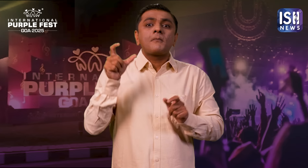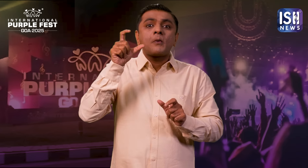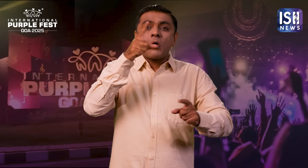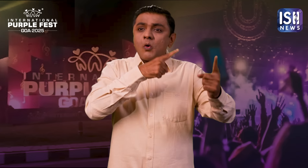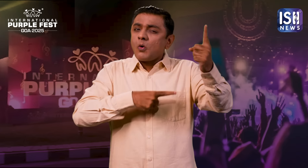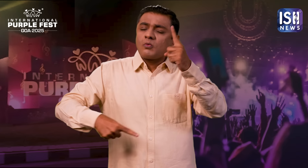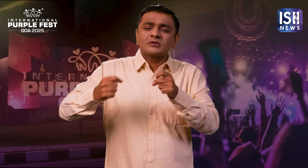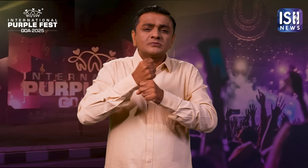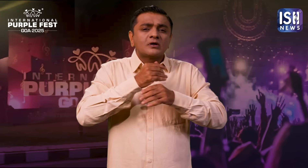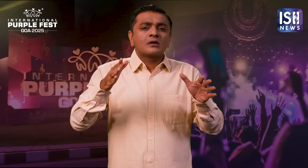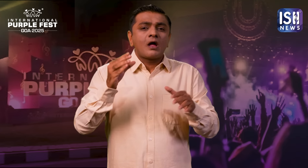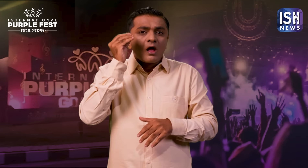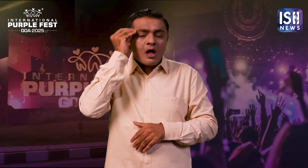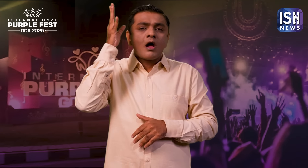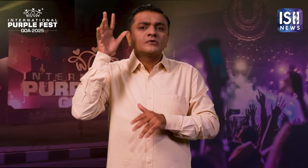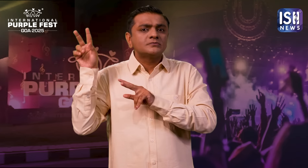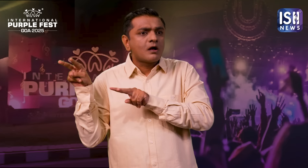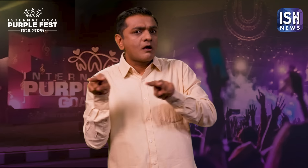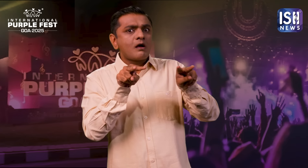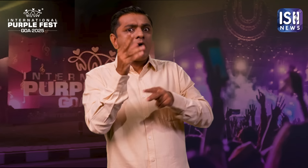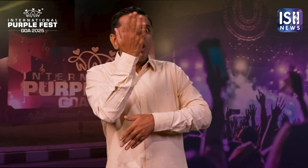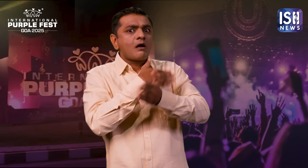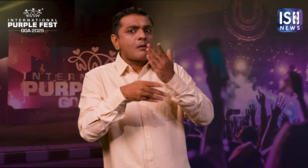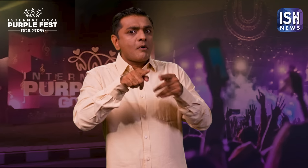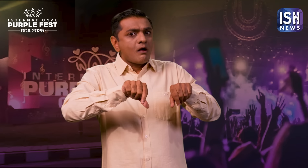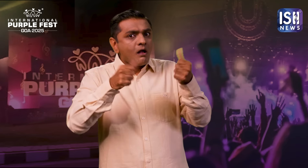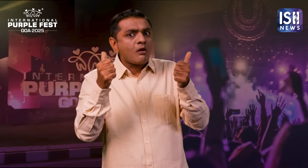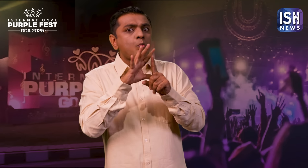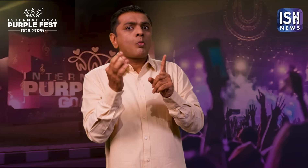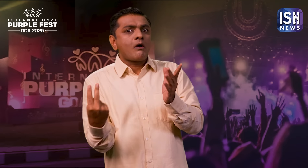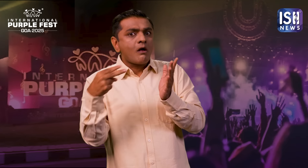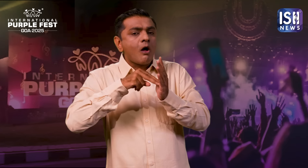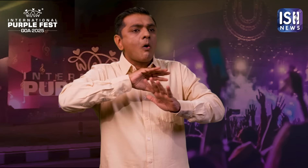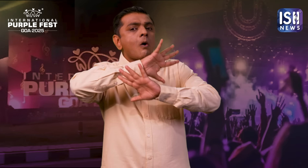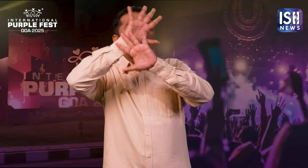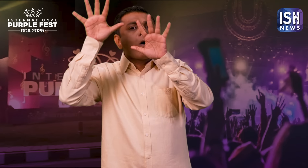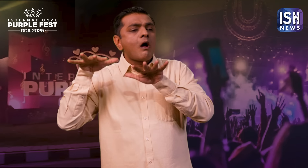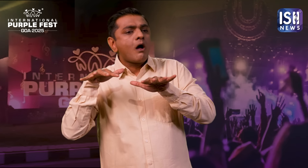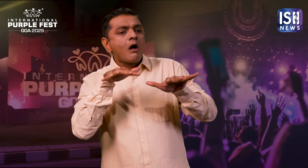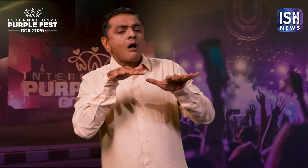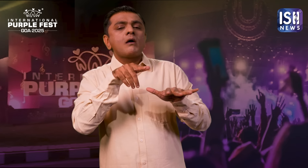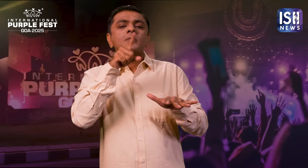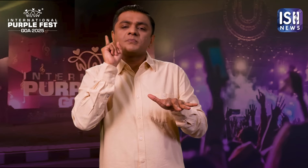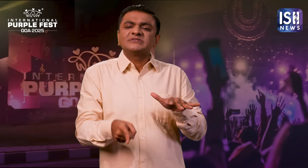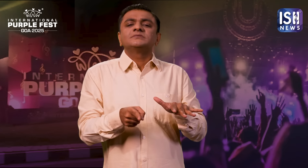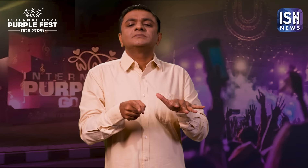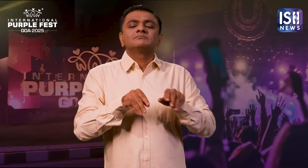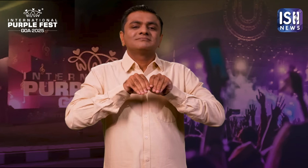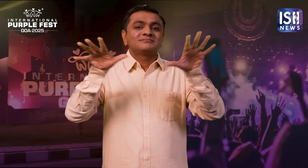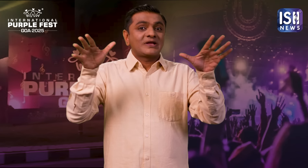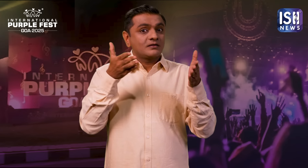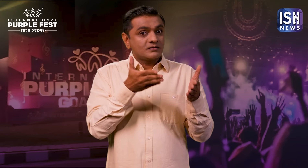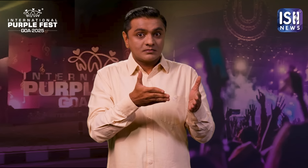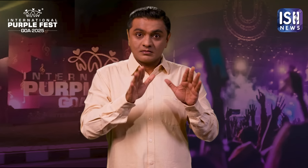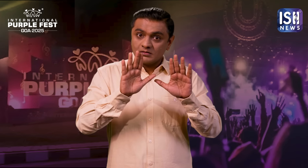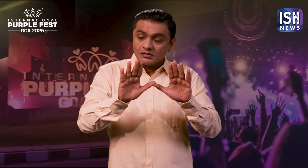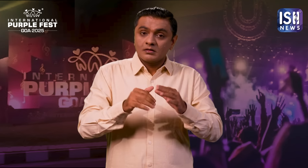It aims to raise public awareness about empowerment and capabilities of persons with disabilities.